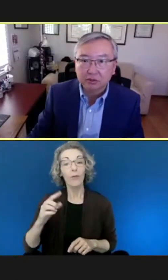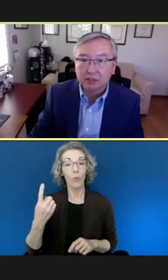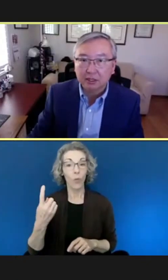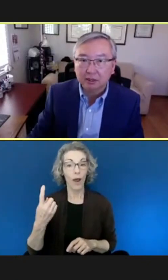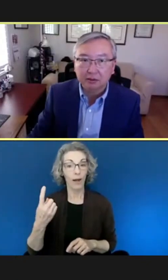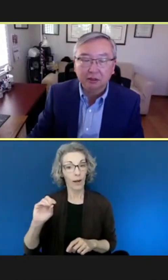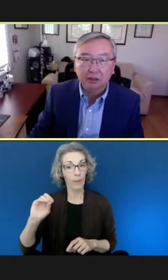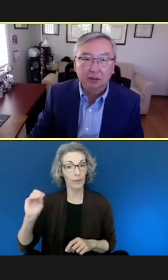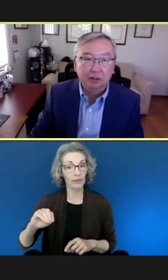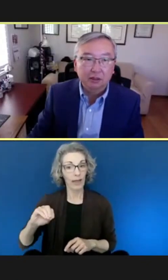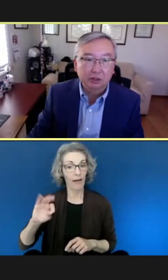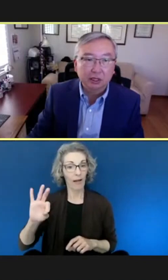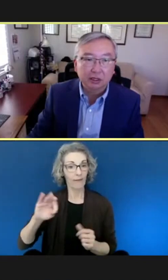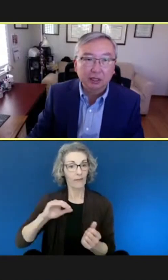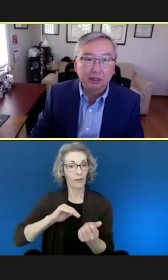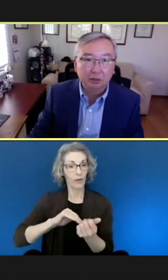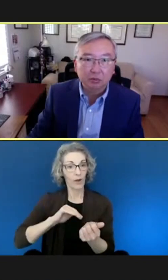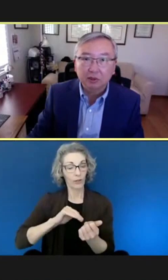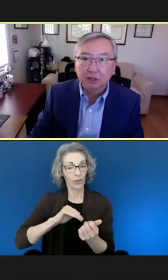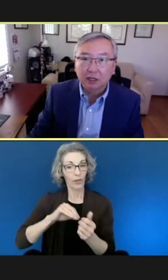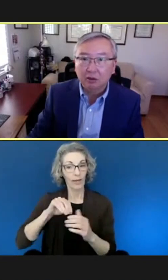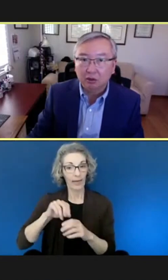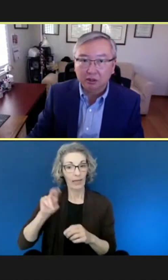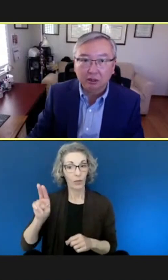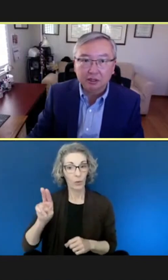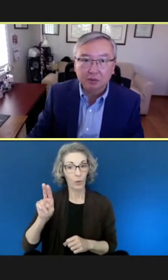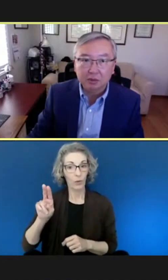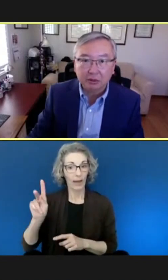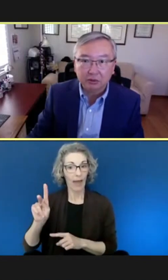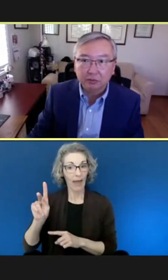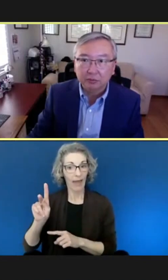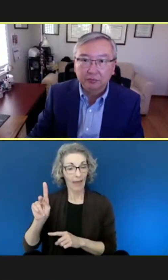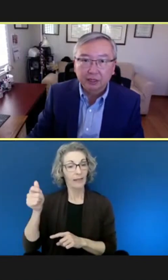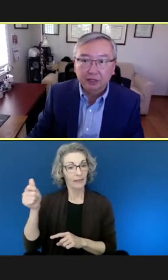the United Kingdom are on the autism spectrum.